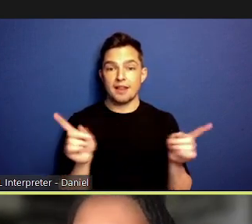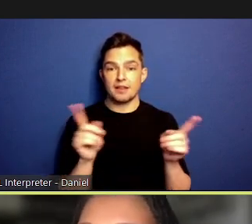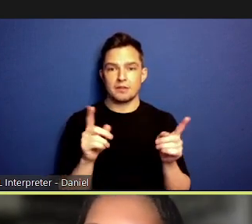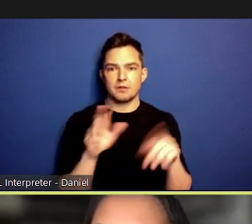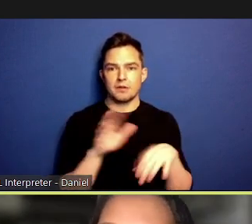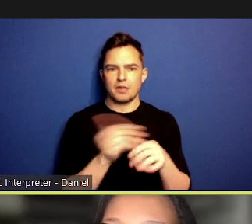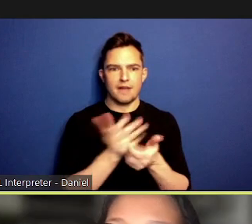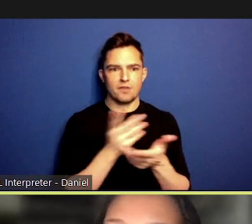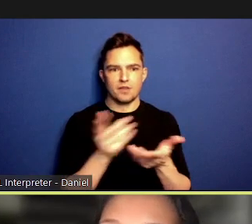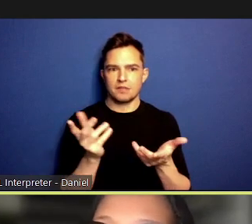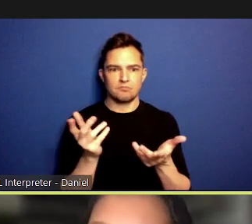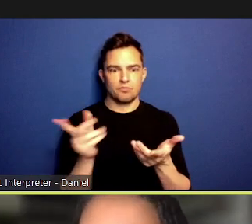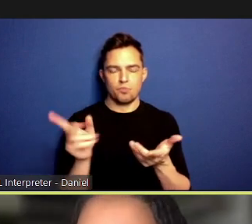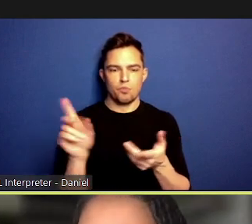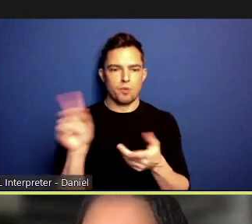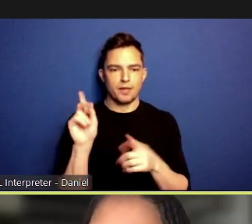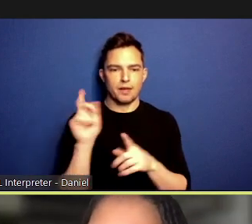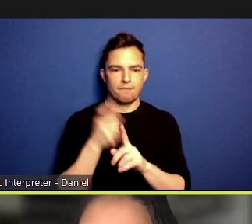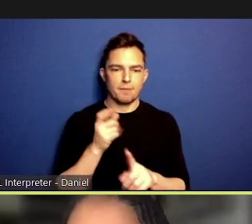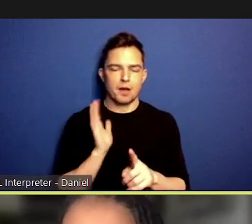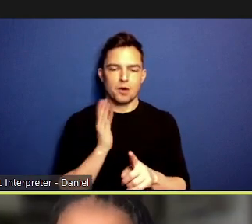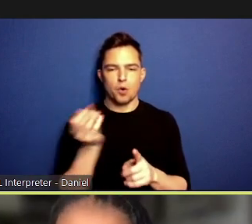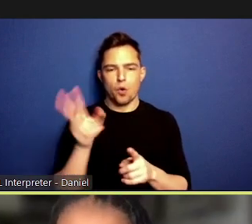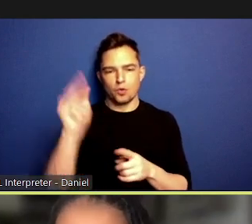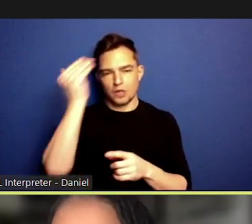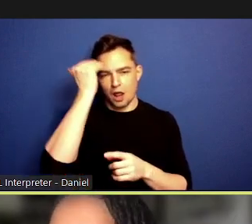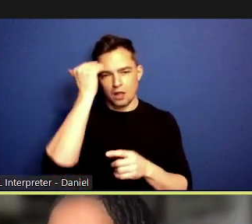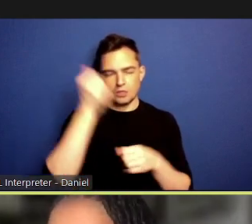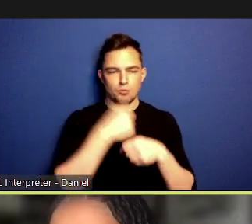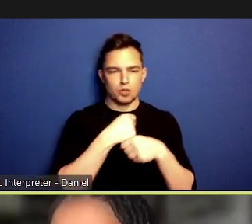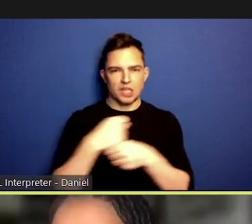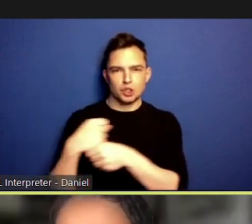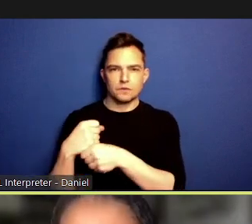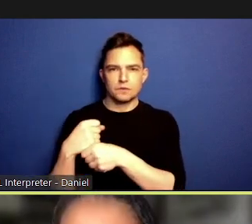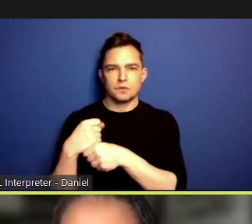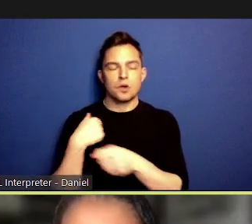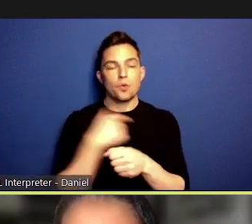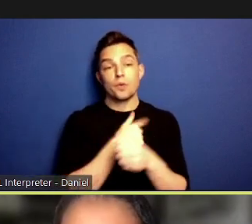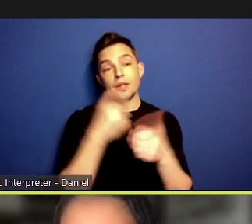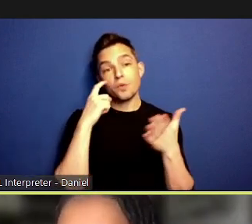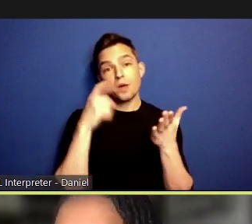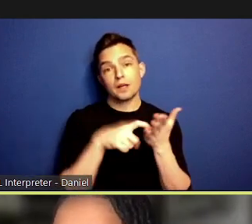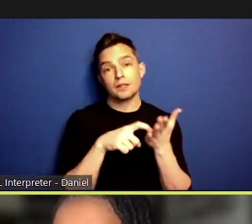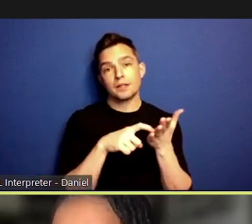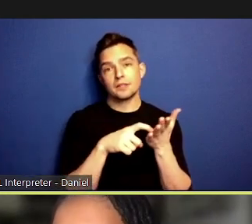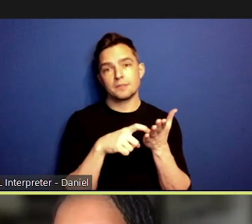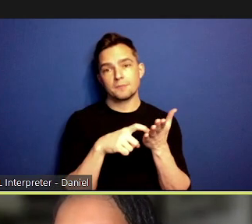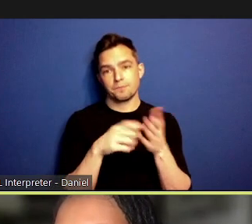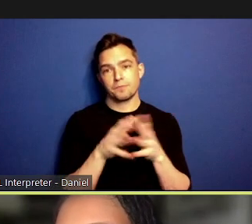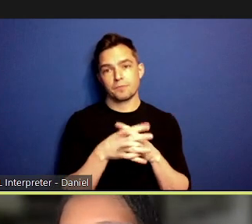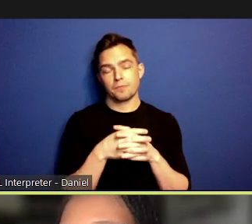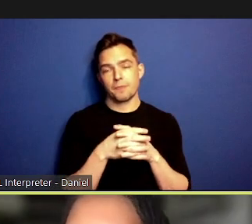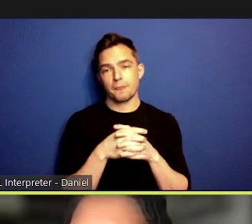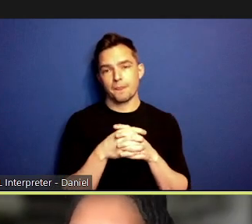the root of our own knowledge production. Right. Recognizing that I can never fully